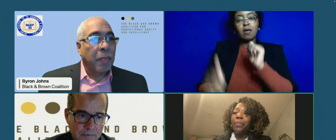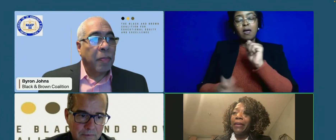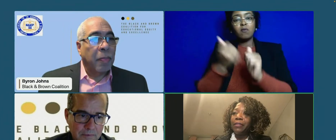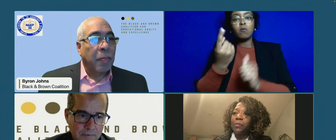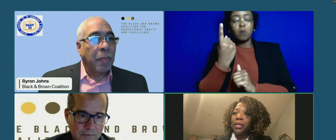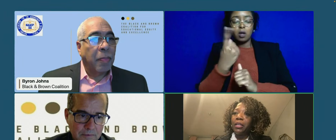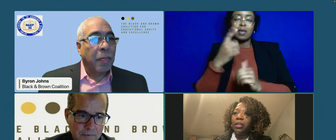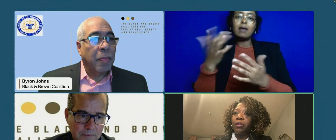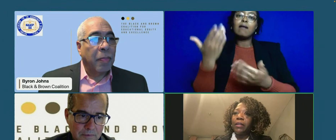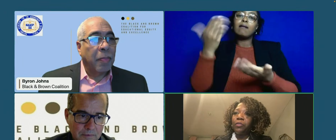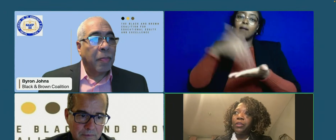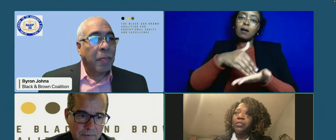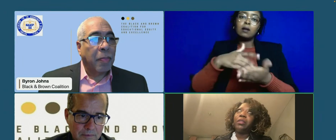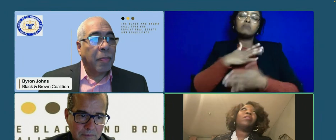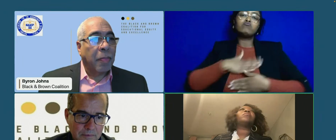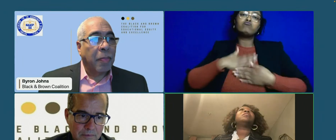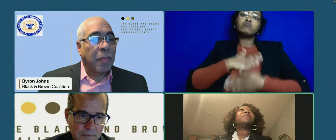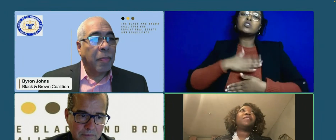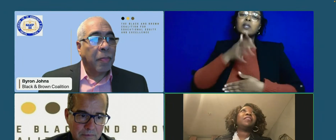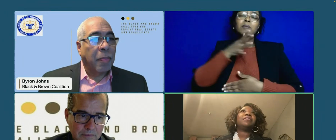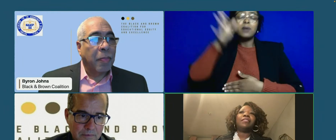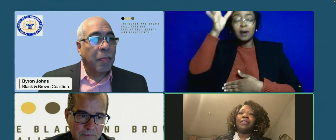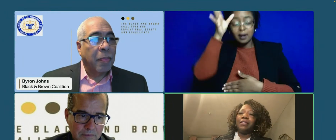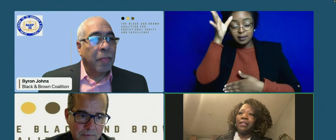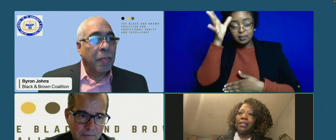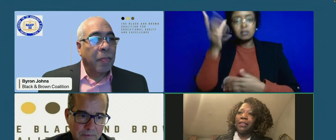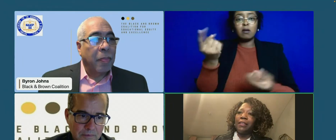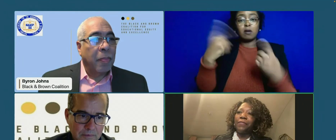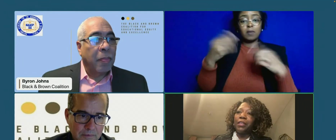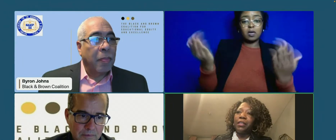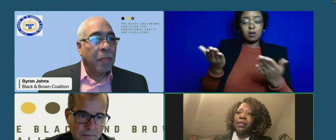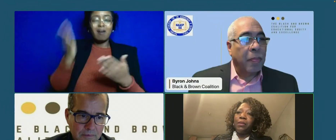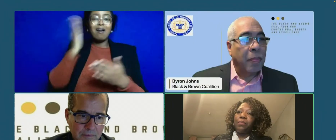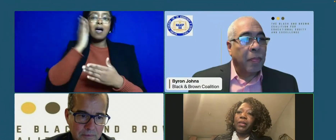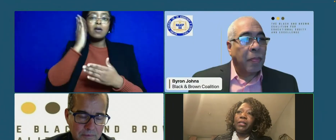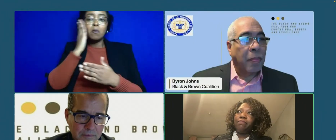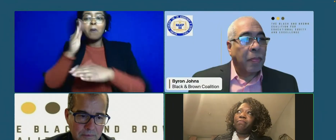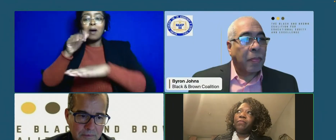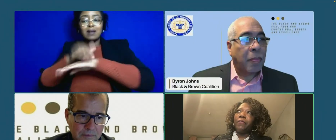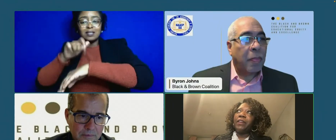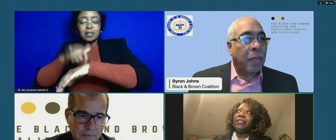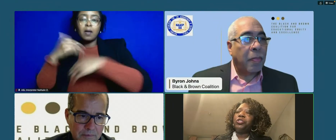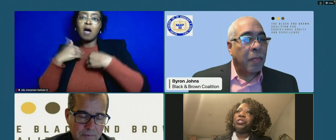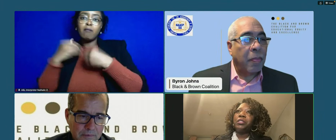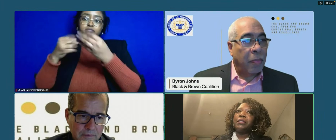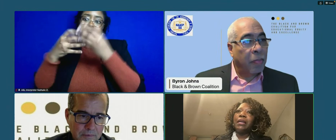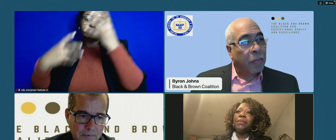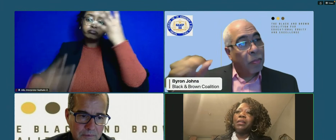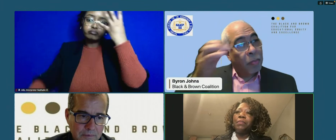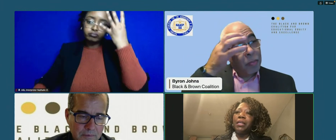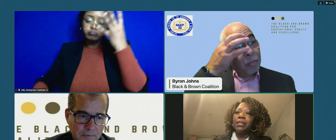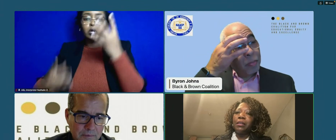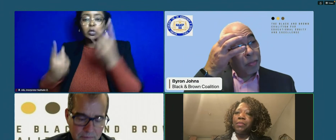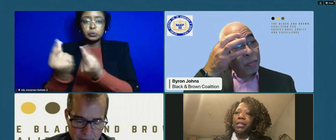nonetheless, I'm happy to be with everyone again. Appreciate our parents being here. I know